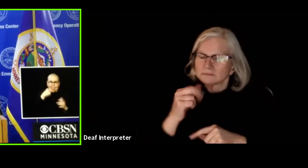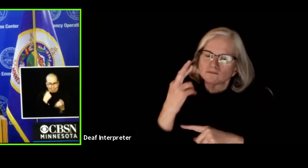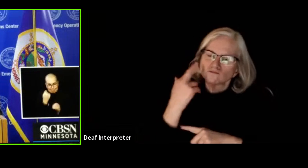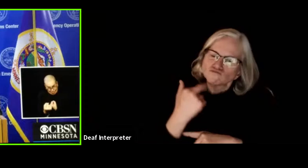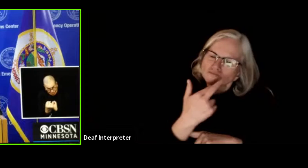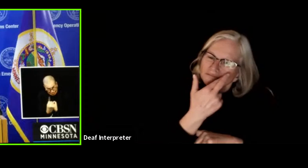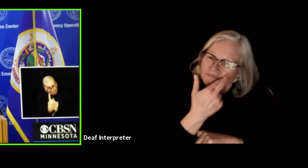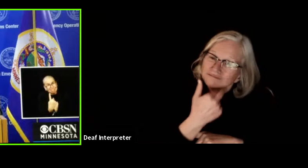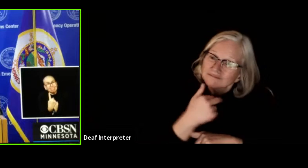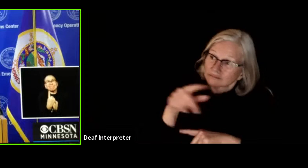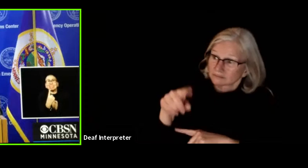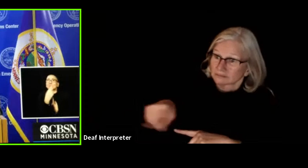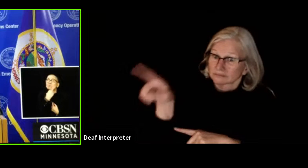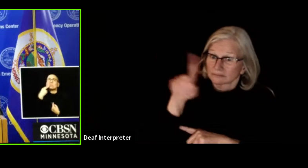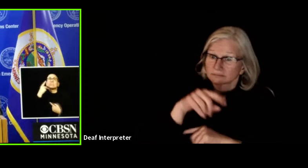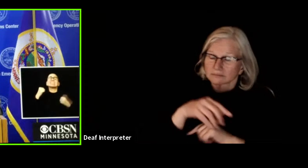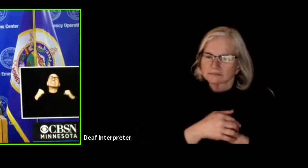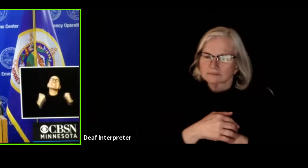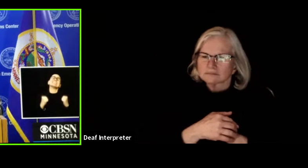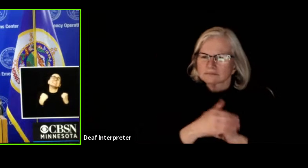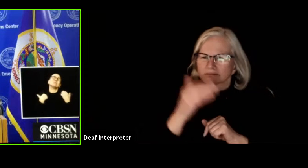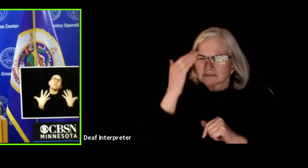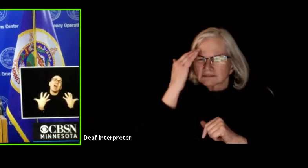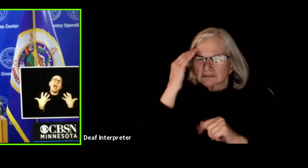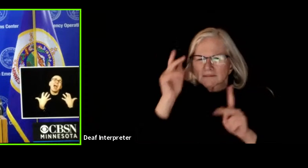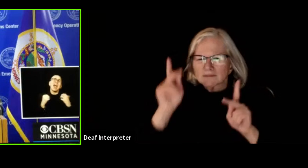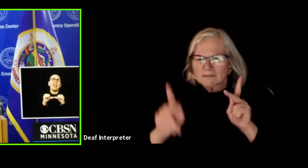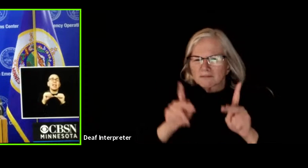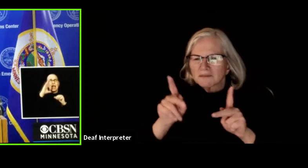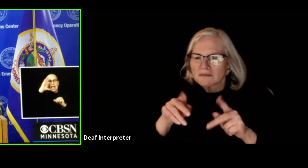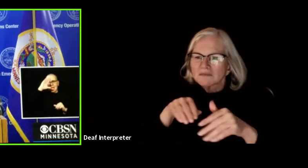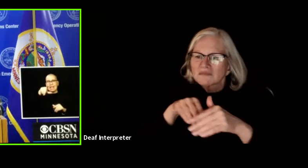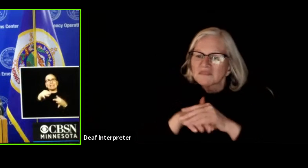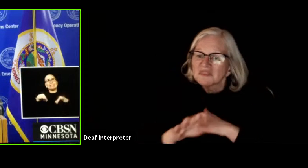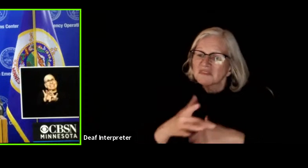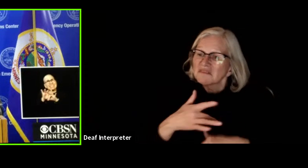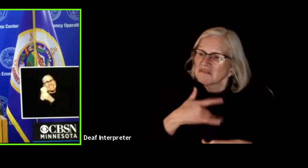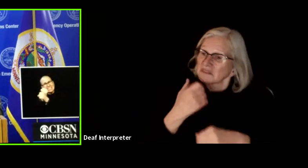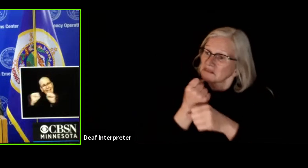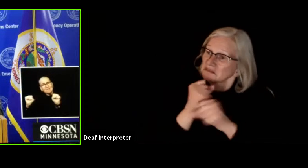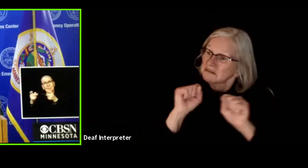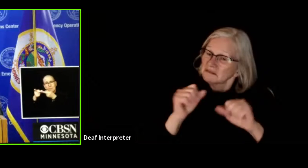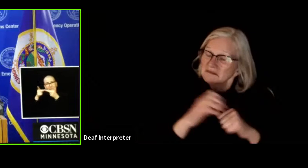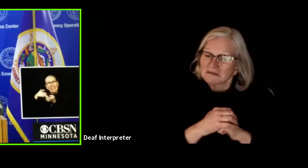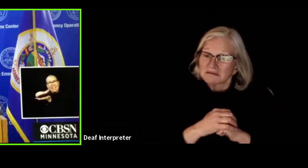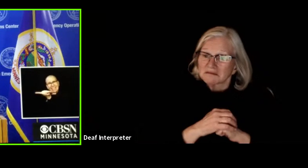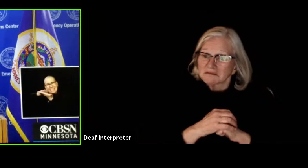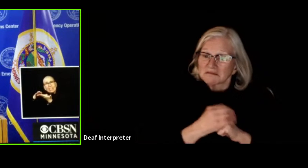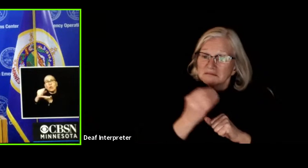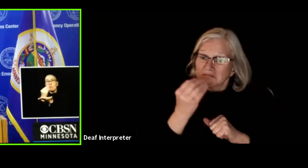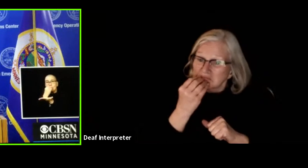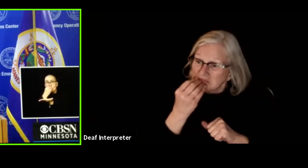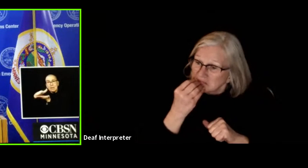AND FEELING SAFE IS THE ABSOLUTE KEY. BEING A PLACE THAT'S SAFE AND HAS GREAT FOOD AND THEY KNOW THAT EVERYTHING'S HEALTHY, THAT'S WHERE PEOPLE ARE GOING TO.